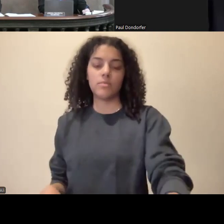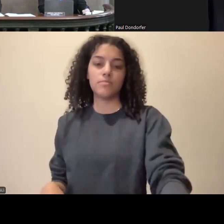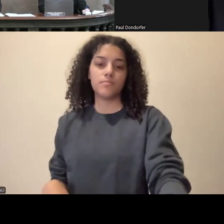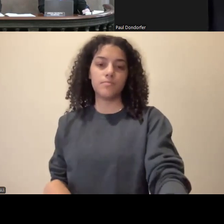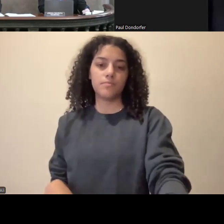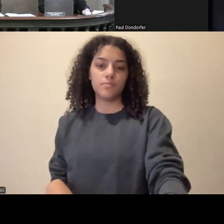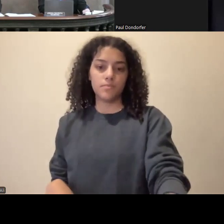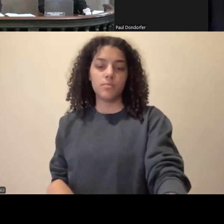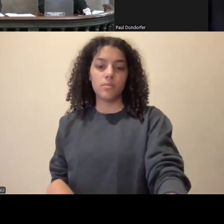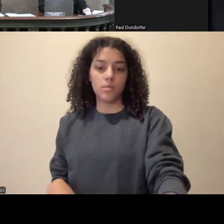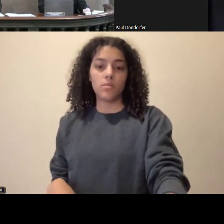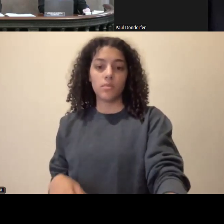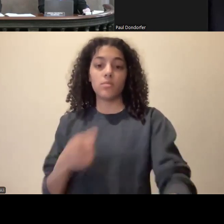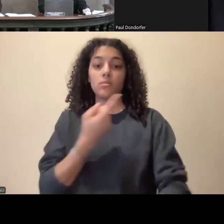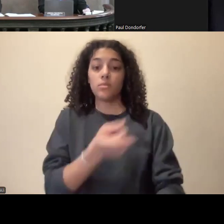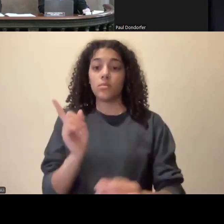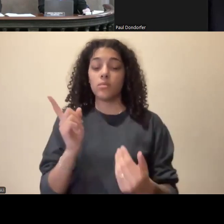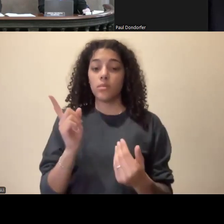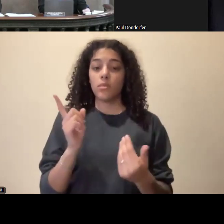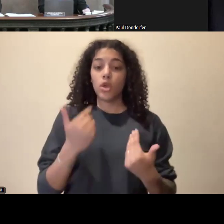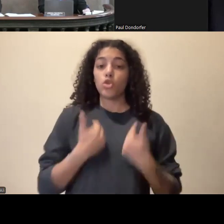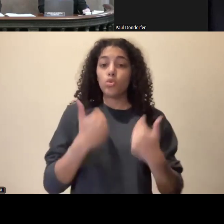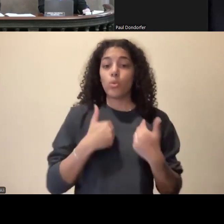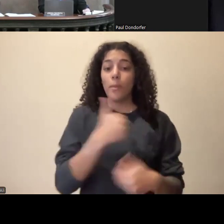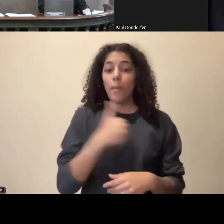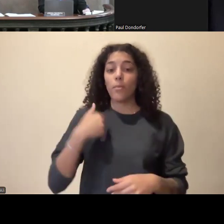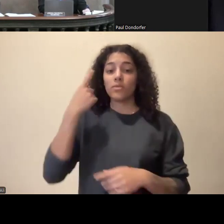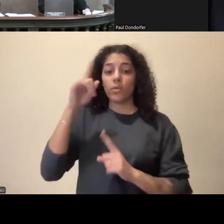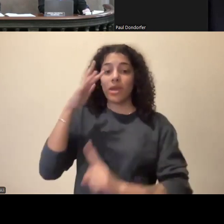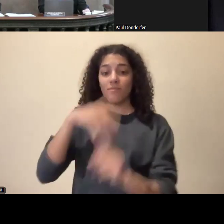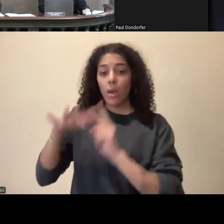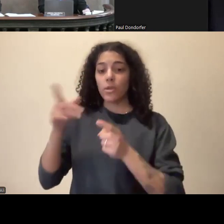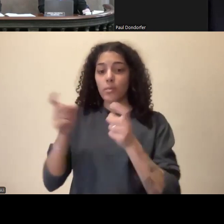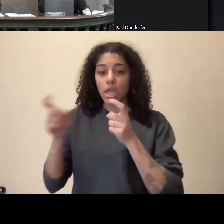would youth members of the Environmental Management Council please come forward Also